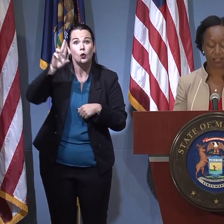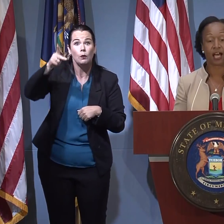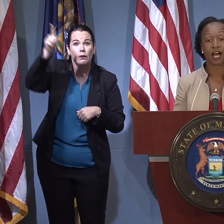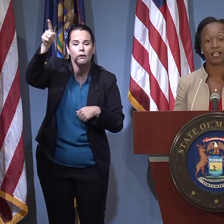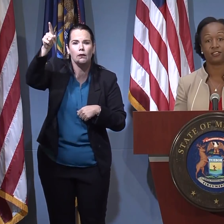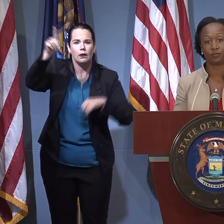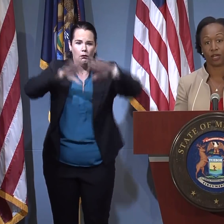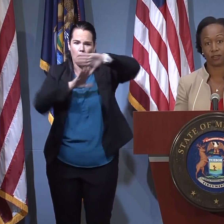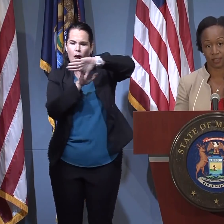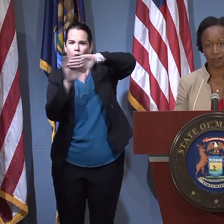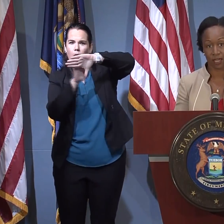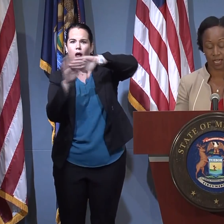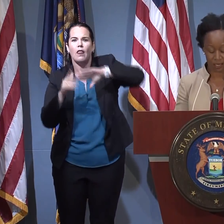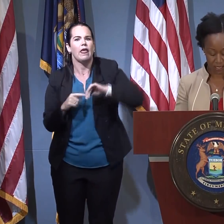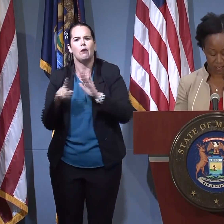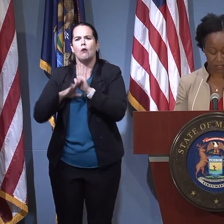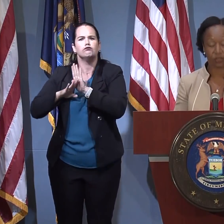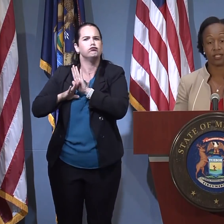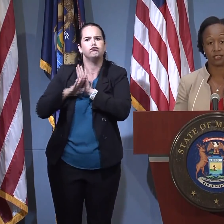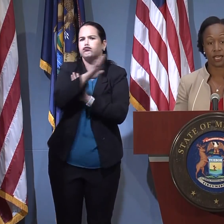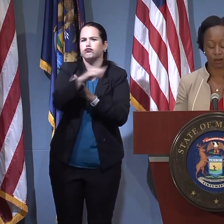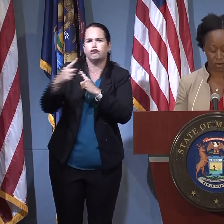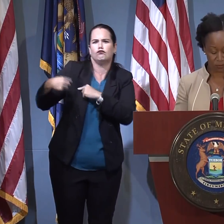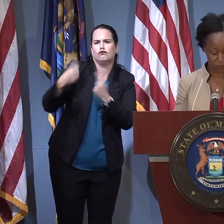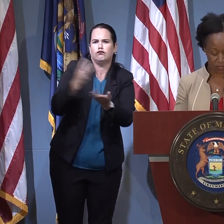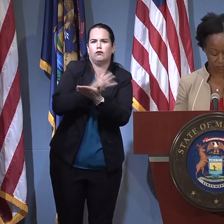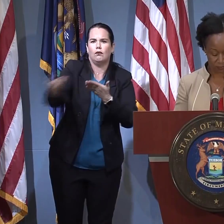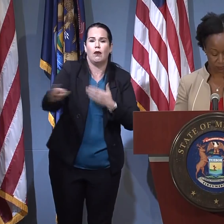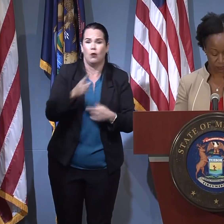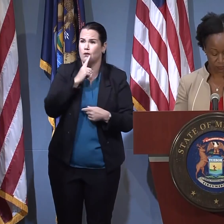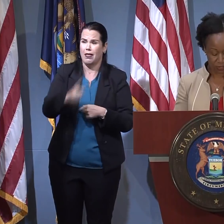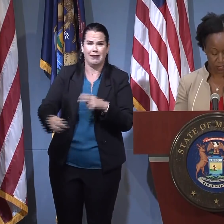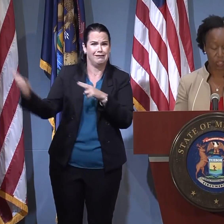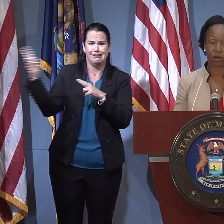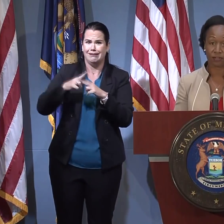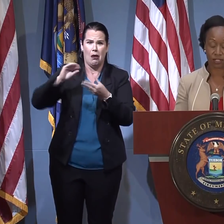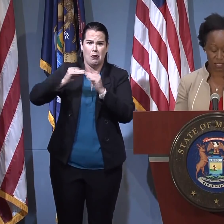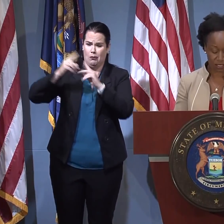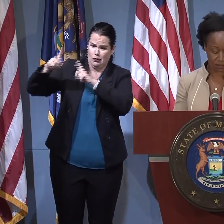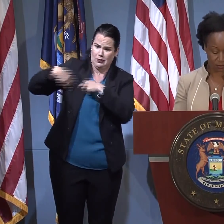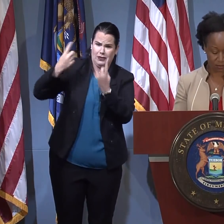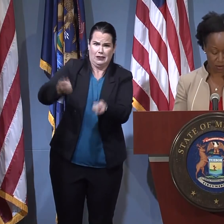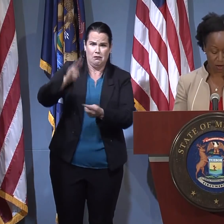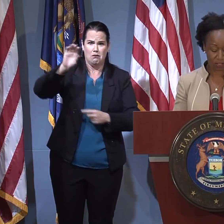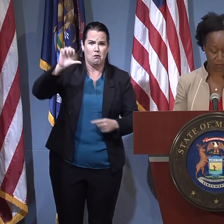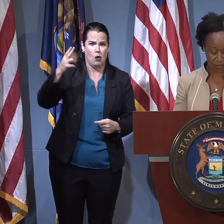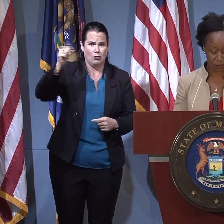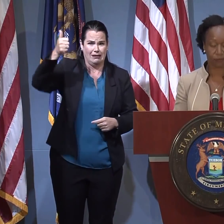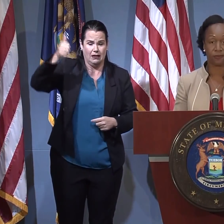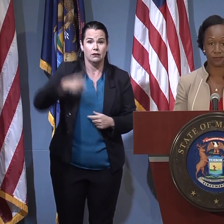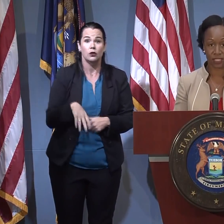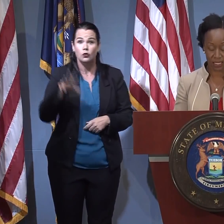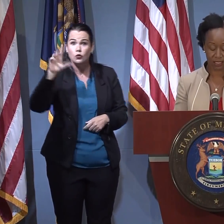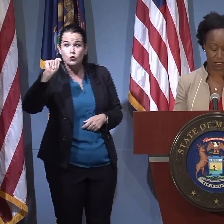AND THE UPPER PENINSULA, CASES HAVE BEEN RISING FOR SIX WEEKS THE HIGHEST RATE THEY HAD DURING